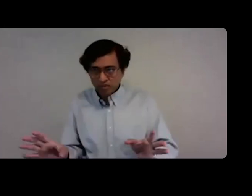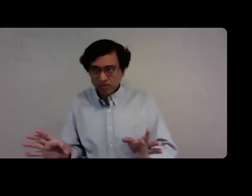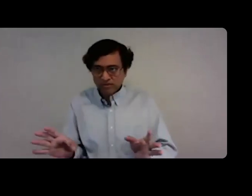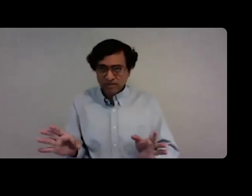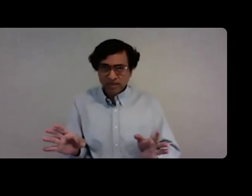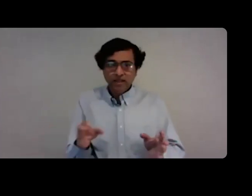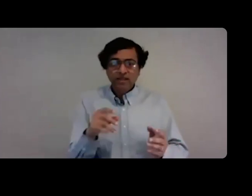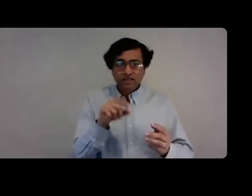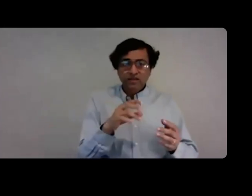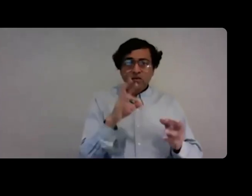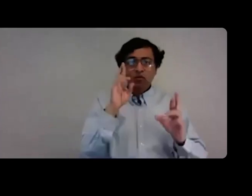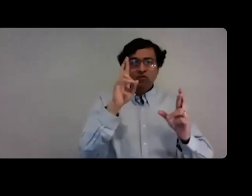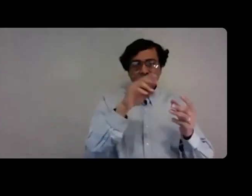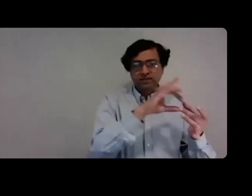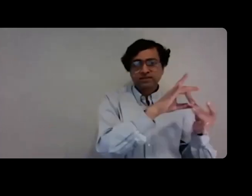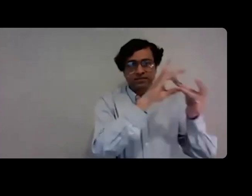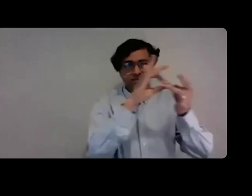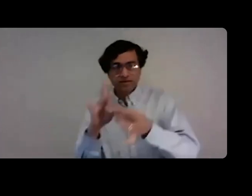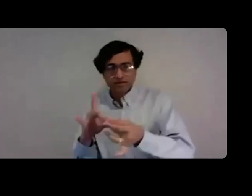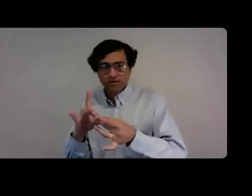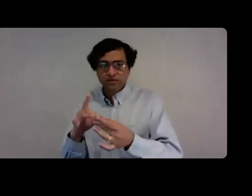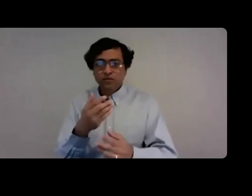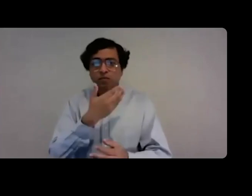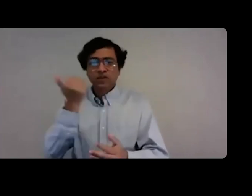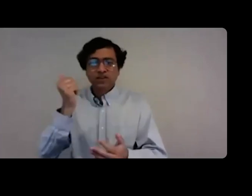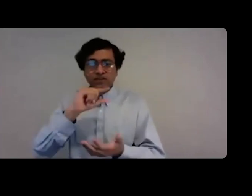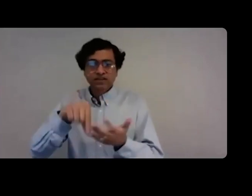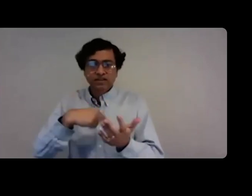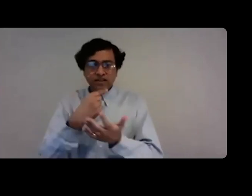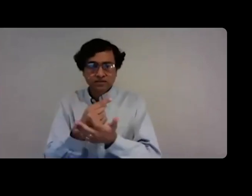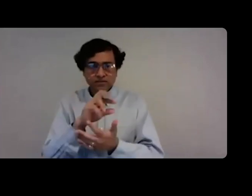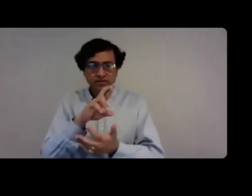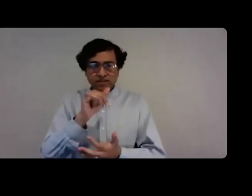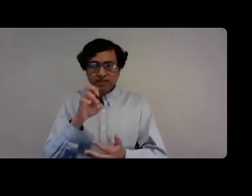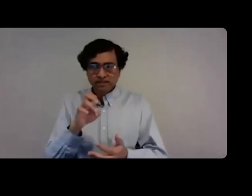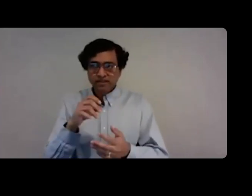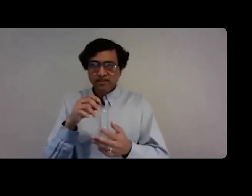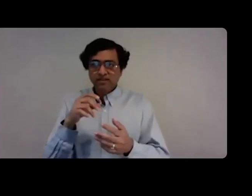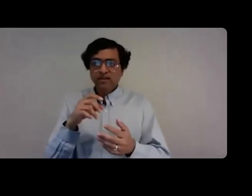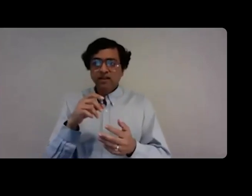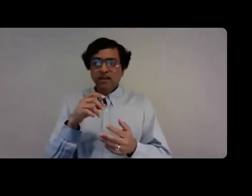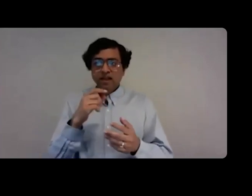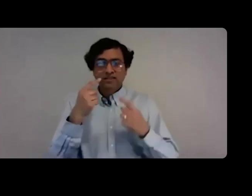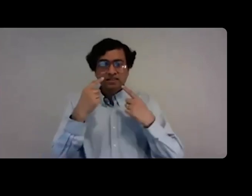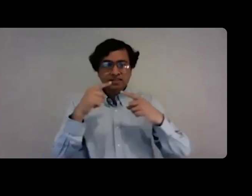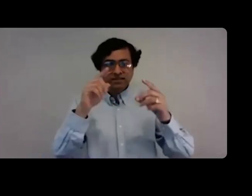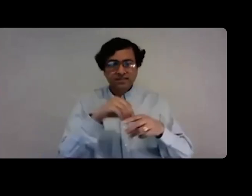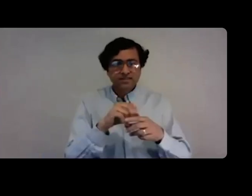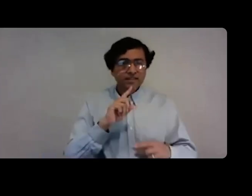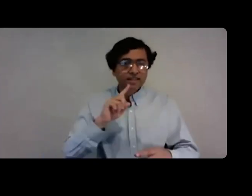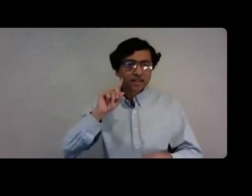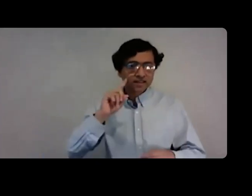That also reduces stress and reduces loss of information. So if we can better target all of this, we get to a